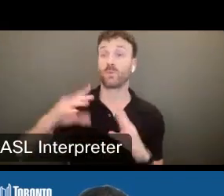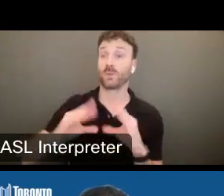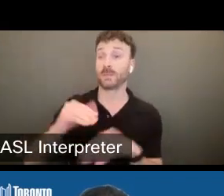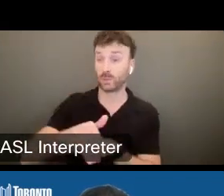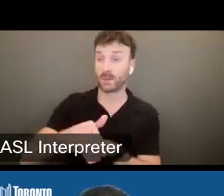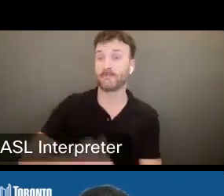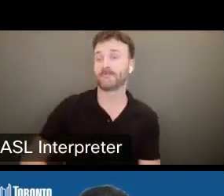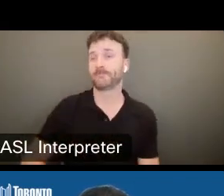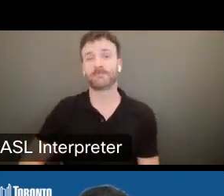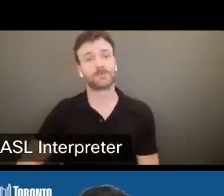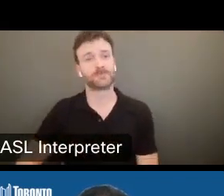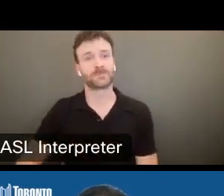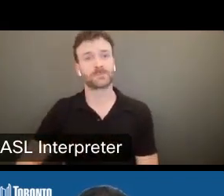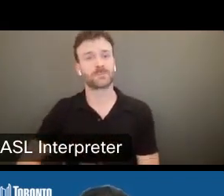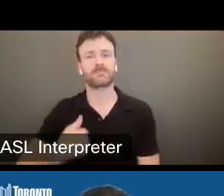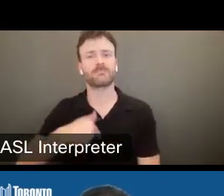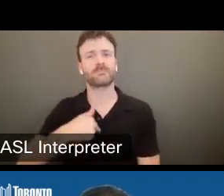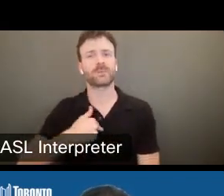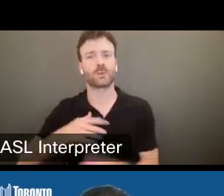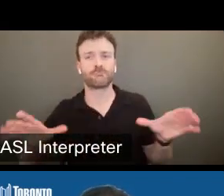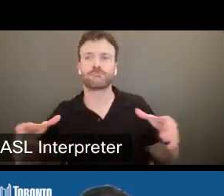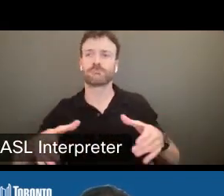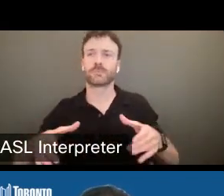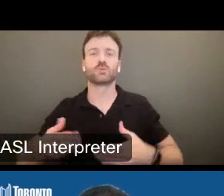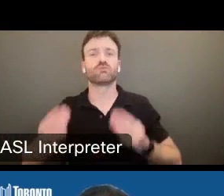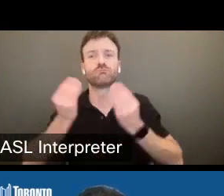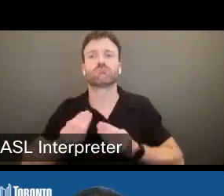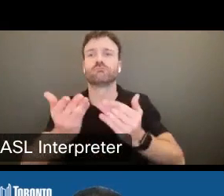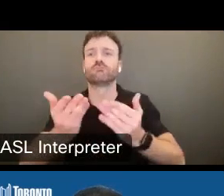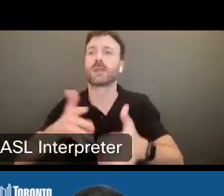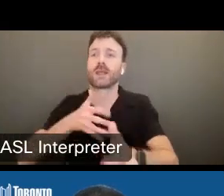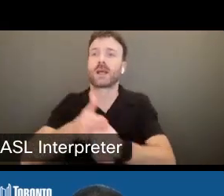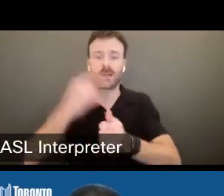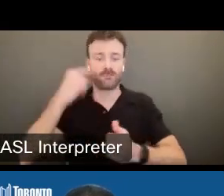We're here to provide an update on the city's progress to ensure safe and accessible routes